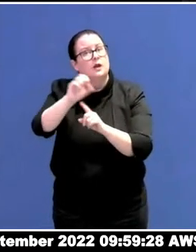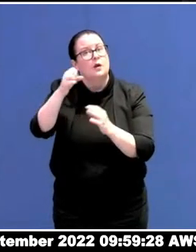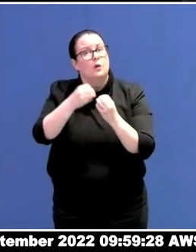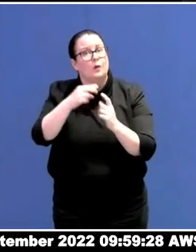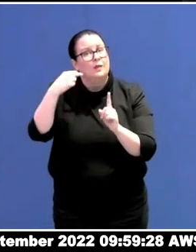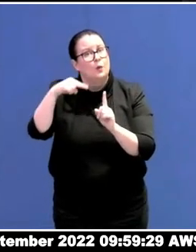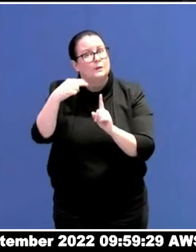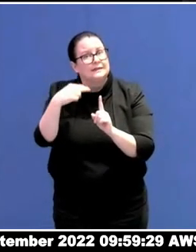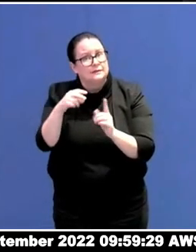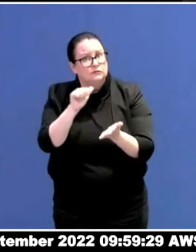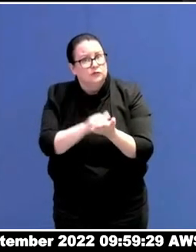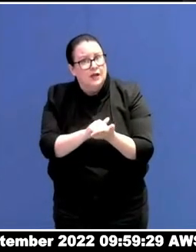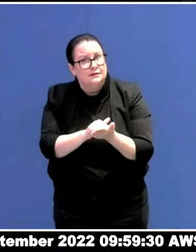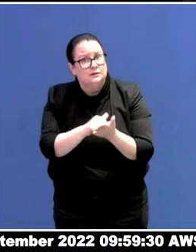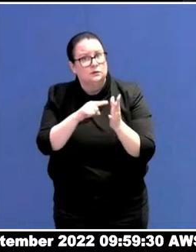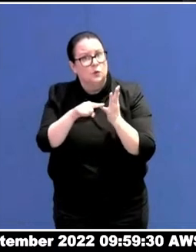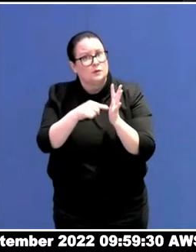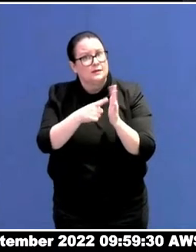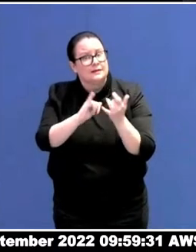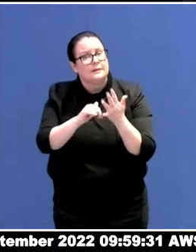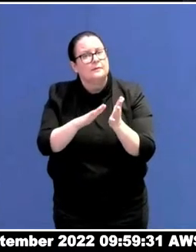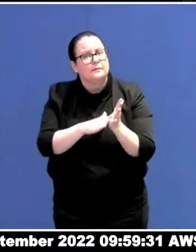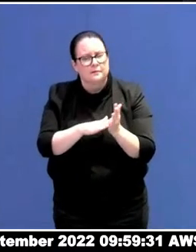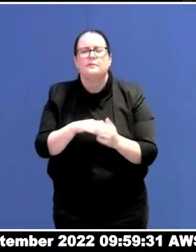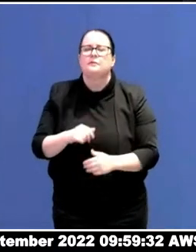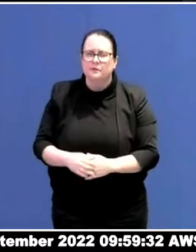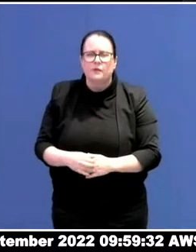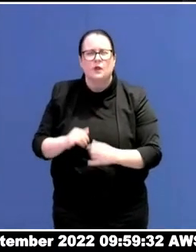That is correct. MR GRIFFIN: Can you tell the Commissioners what were the circumstances of that diagnosis?